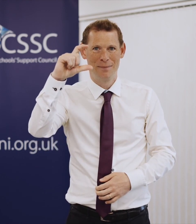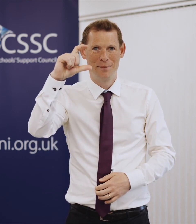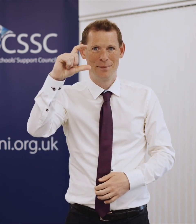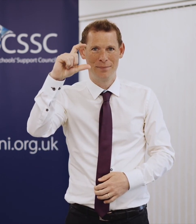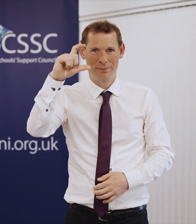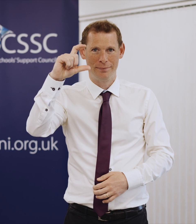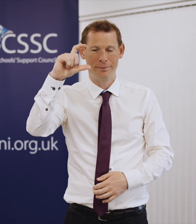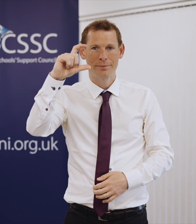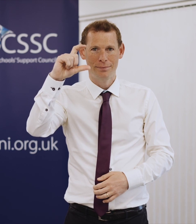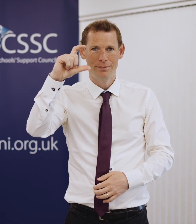And this is the letter C.